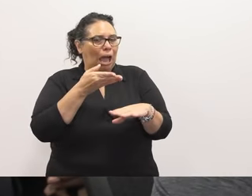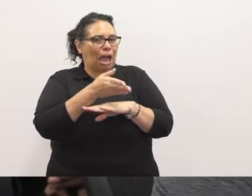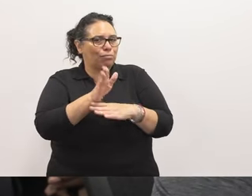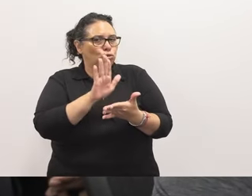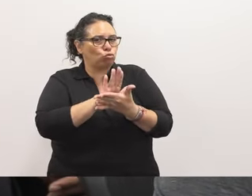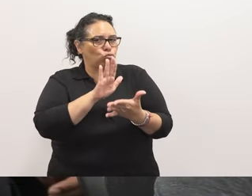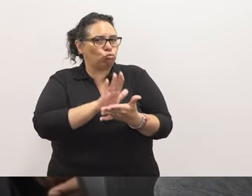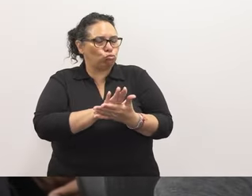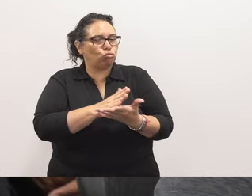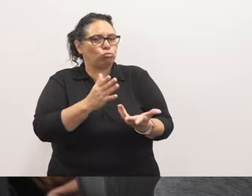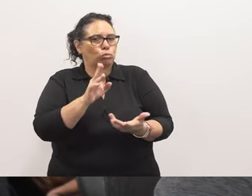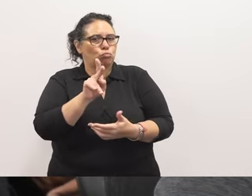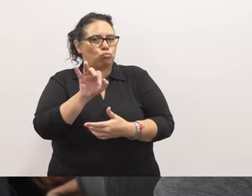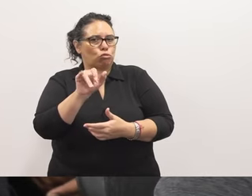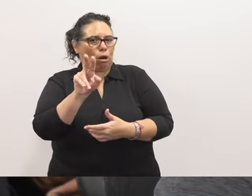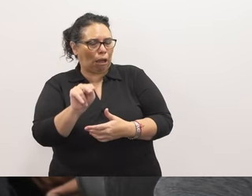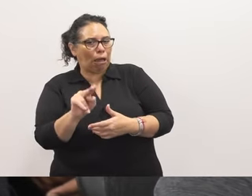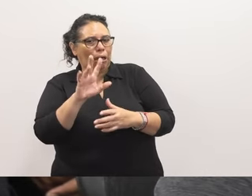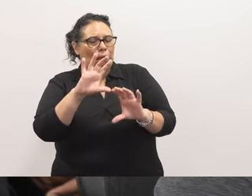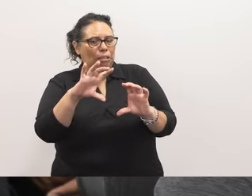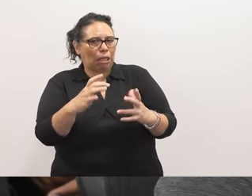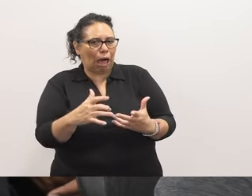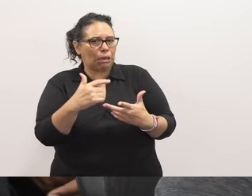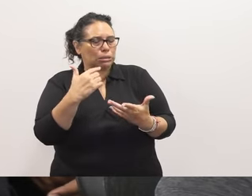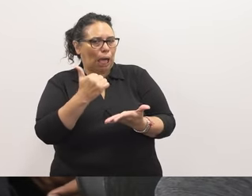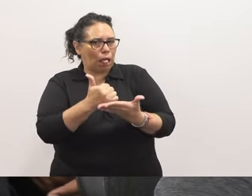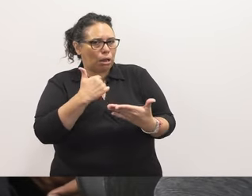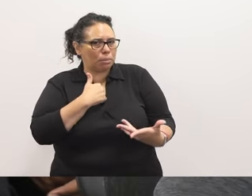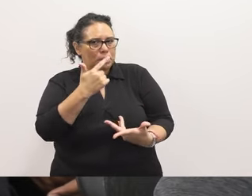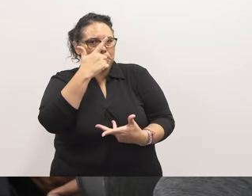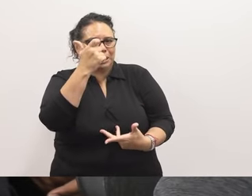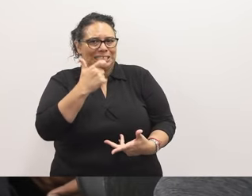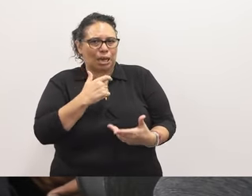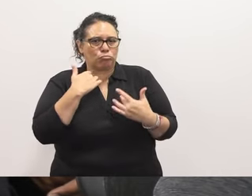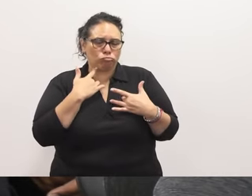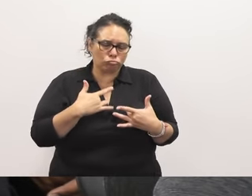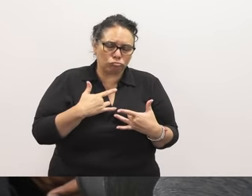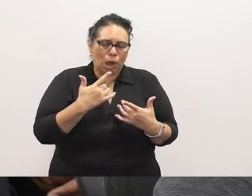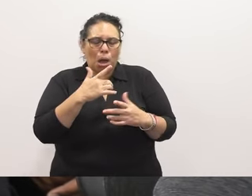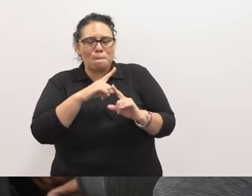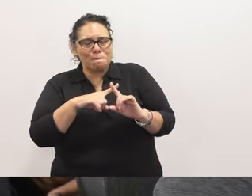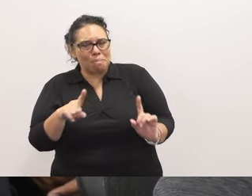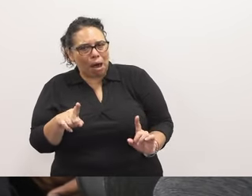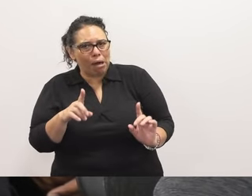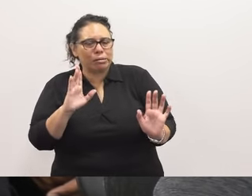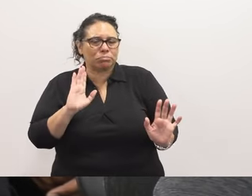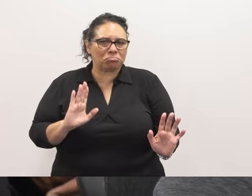and she would help me, you know, get my grades up, 'cause I was, you know, down a little bit. But then I got 'em up with Bryant, yeah.